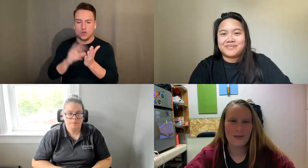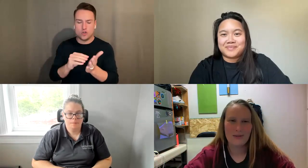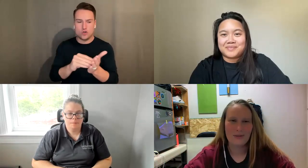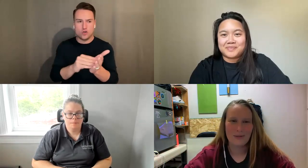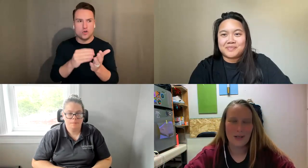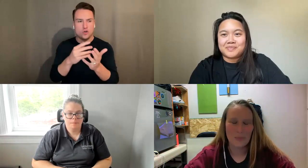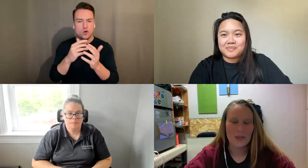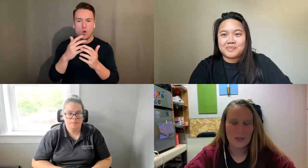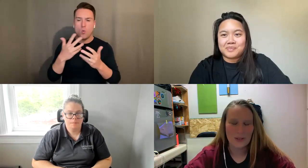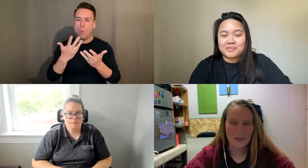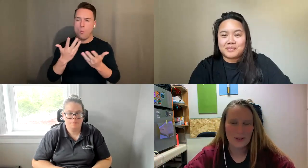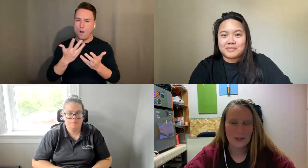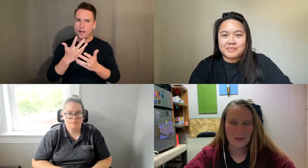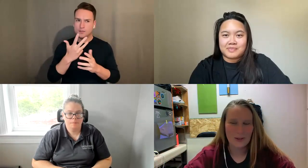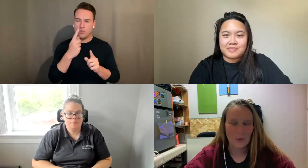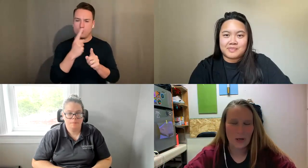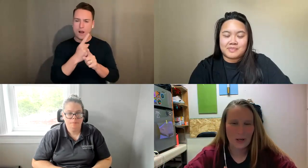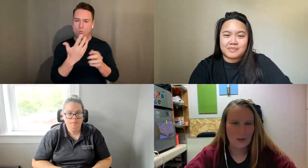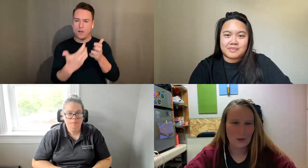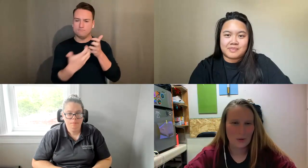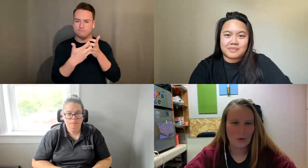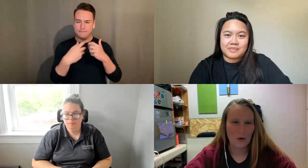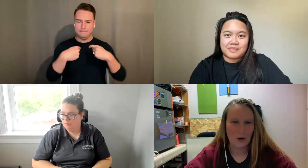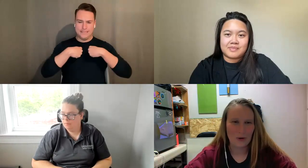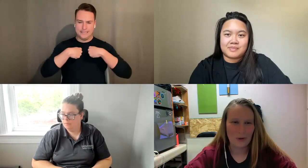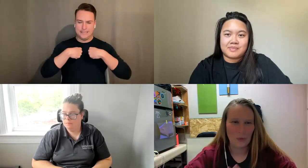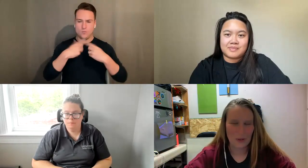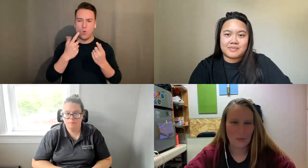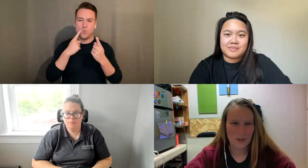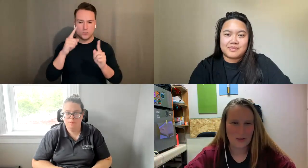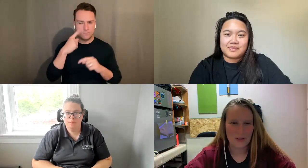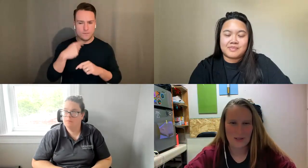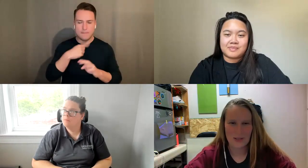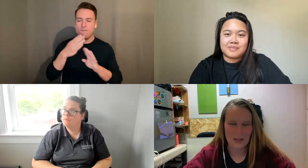That's basically what I had to learn before I opened the business.